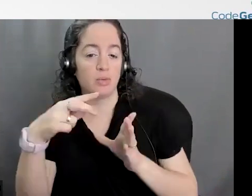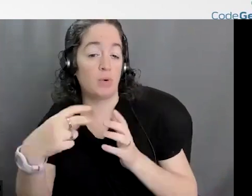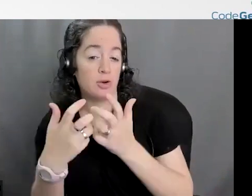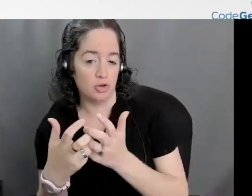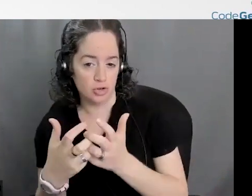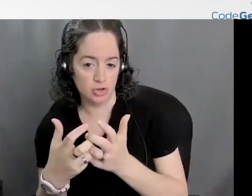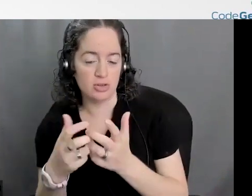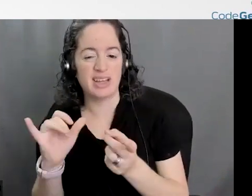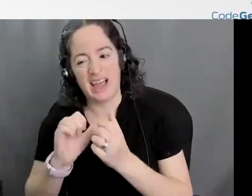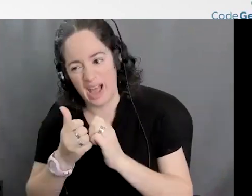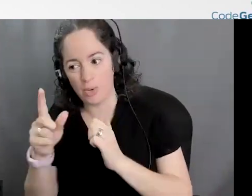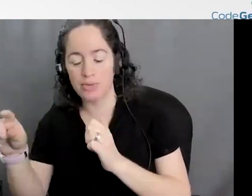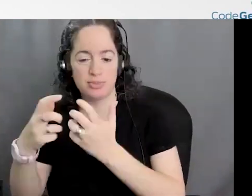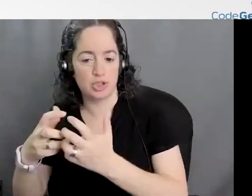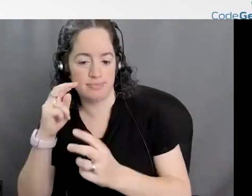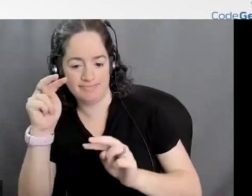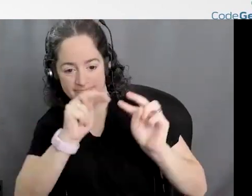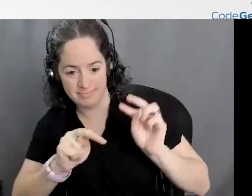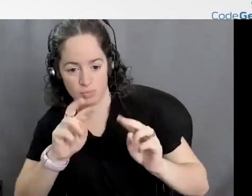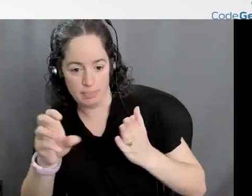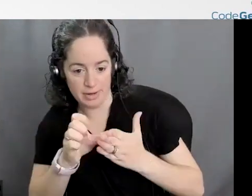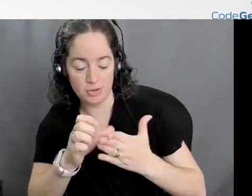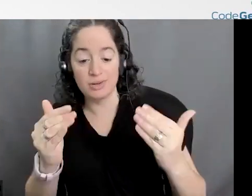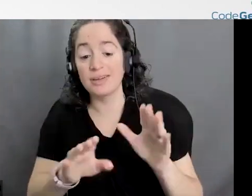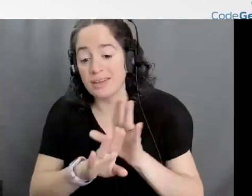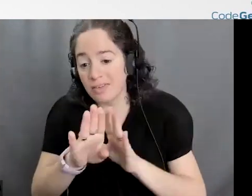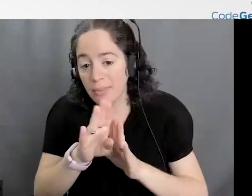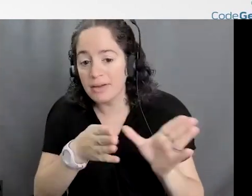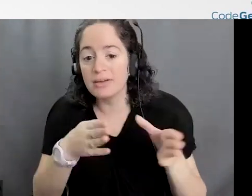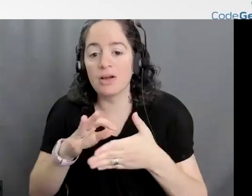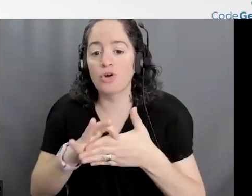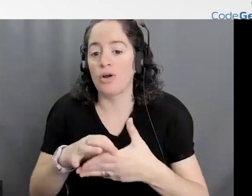development, content creation, and content entry.